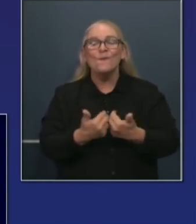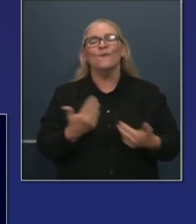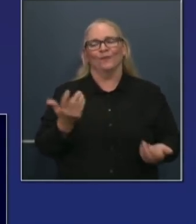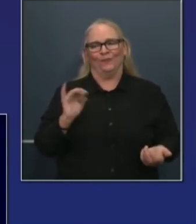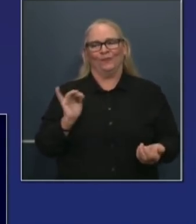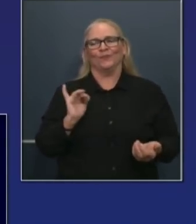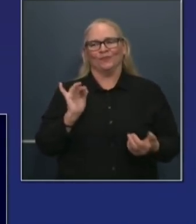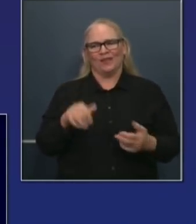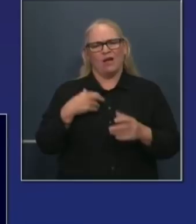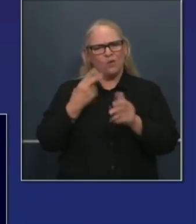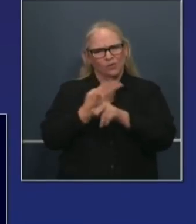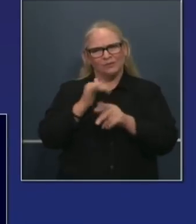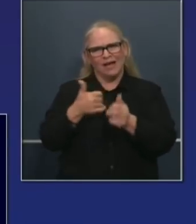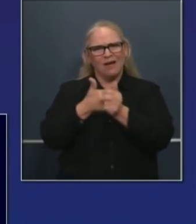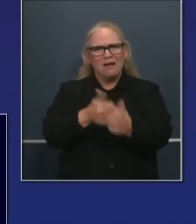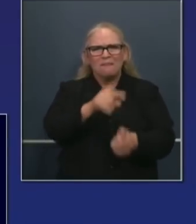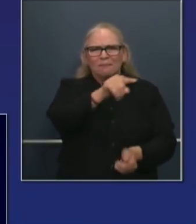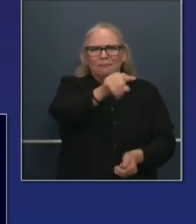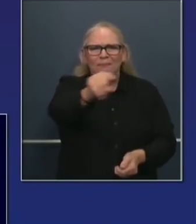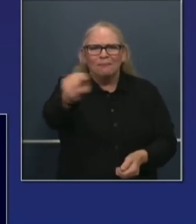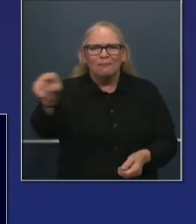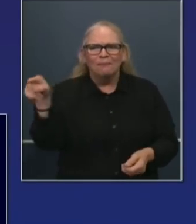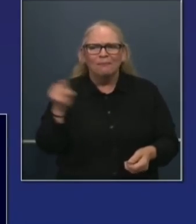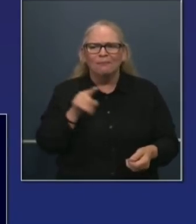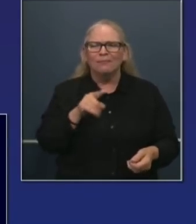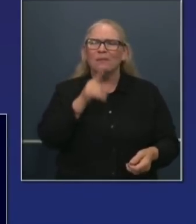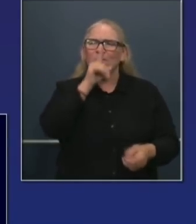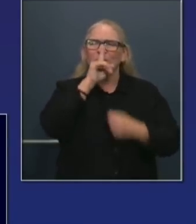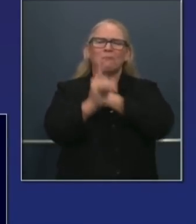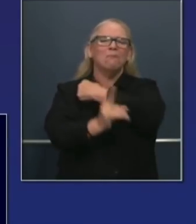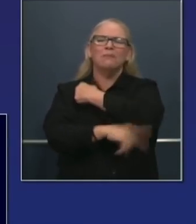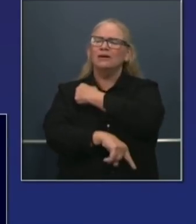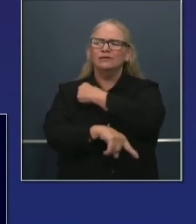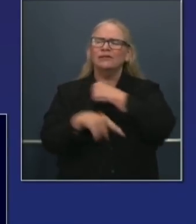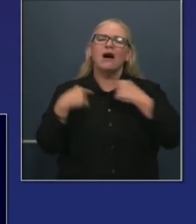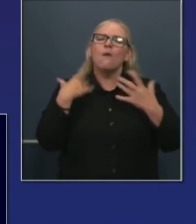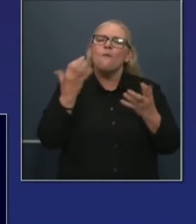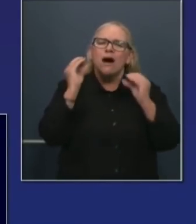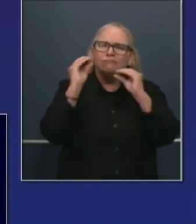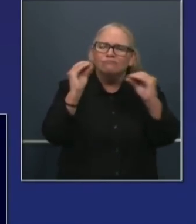GUIDANCE AND OFFER MORE AROUND BEST PRACTICES AND ADVANCING A MUCH MORE PROACTIVE EDUCATION